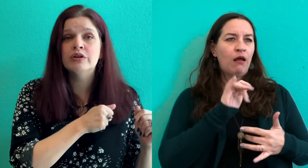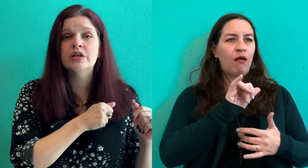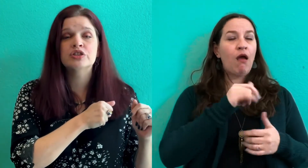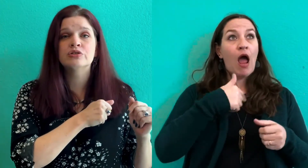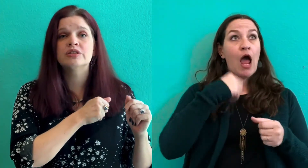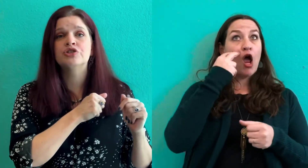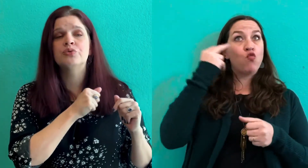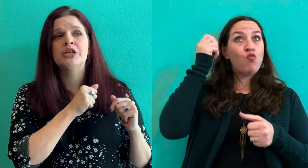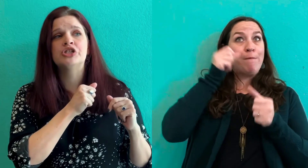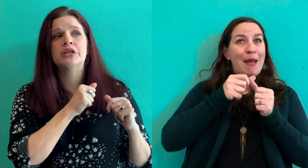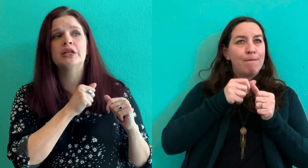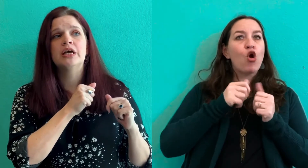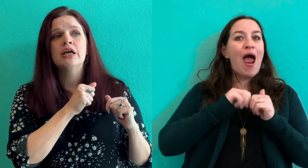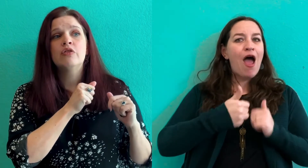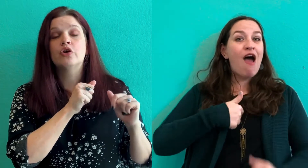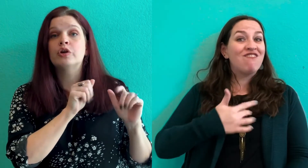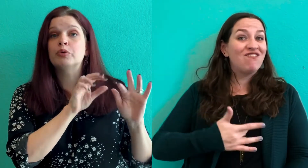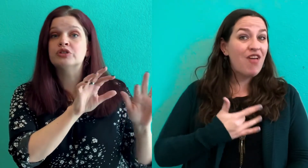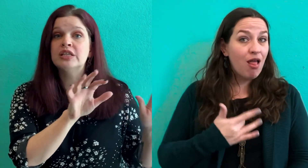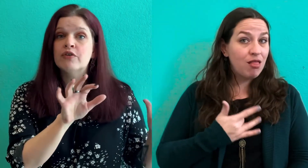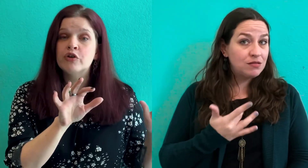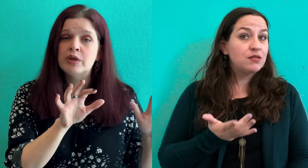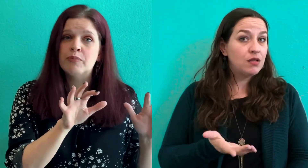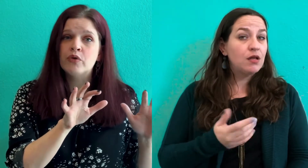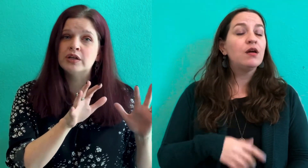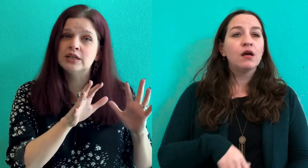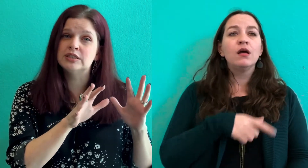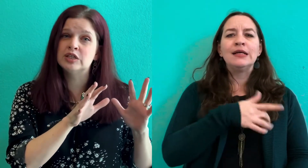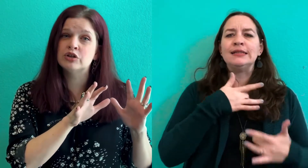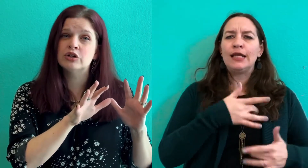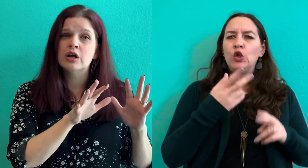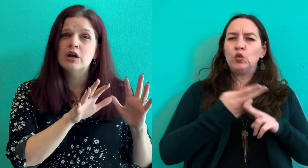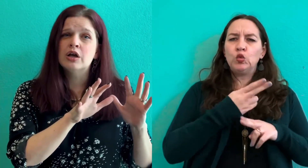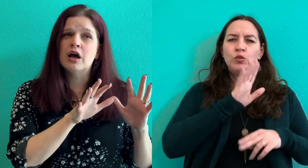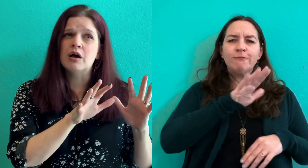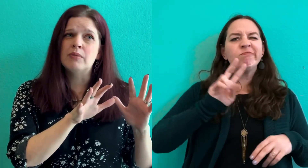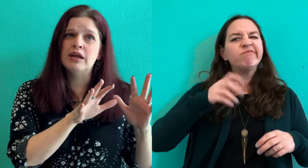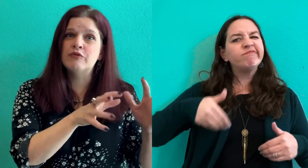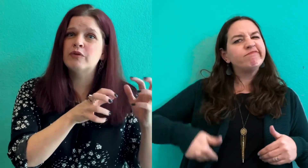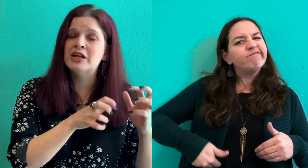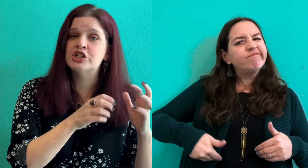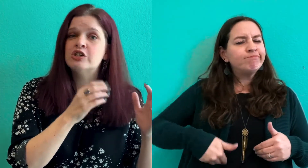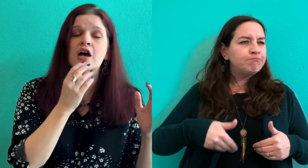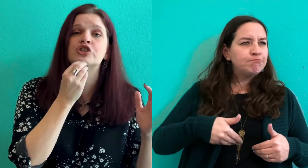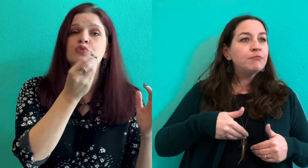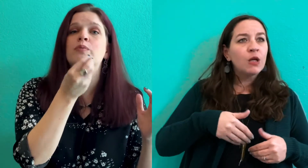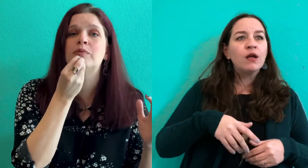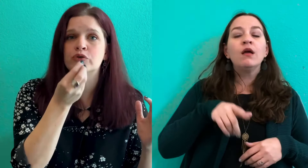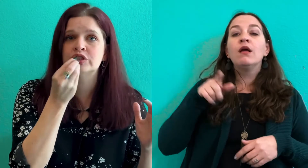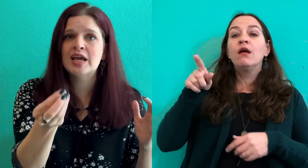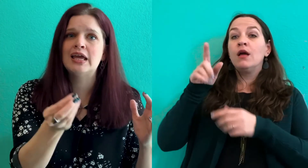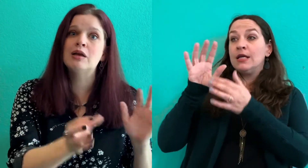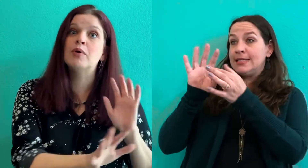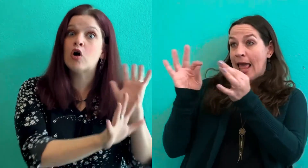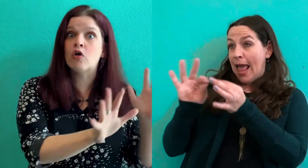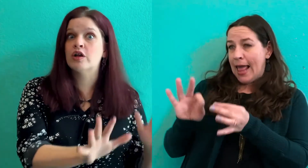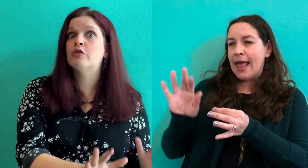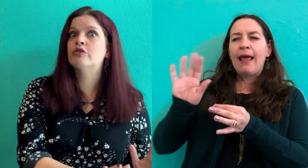in a certain situation. They're going to perceive other people and consider information, not just what people are saying, but all the other